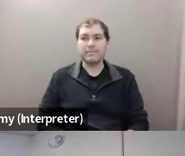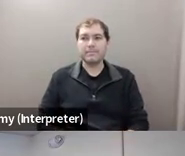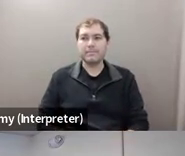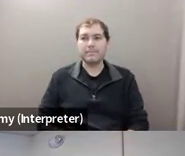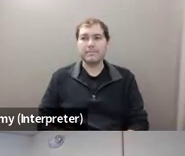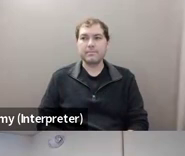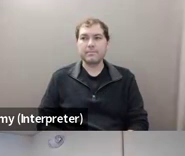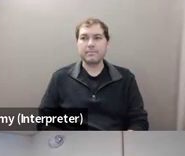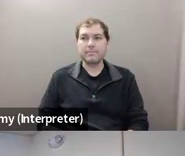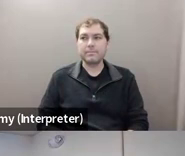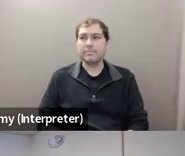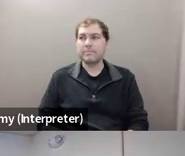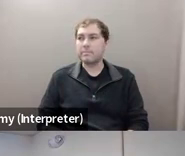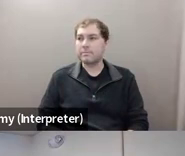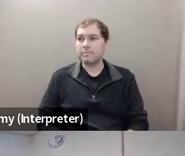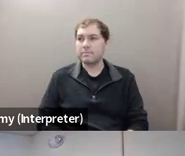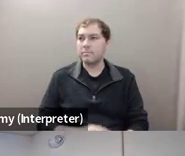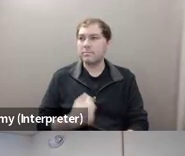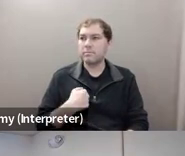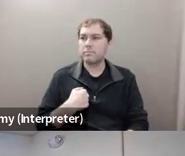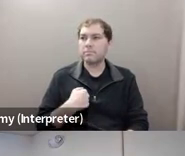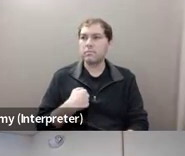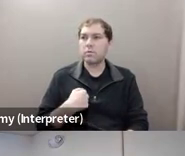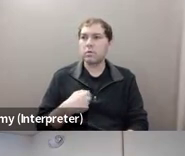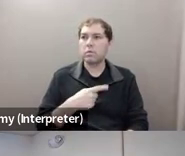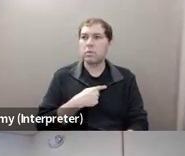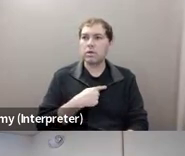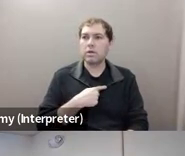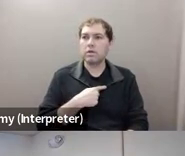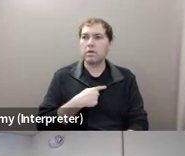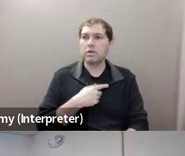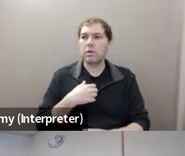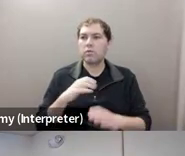Pam Davies: Well, we, our chat group. We Pam Davies: teach them